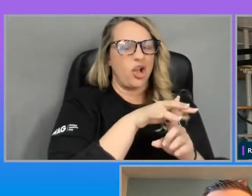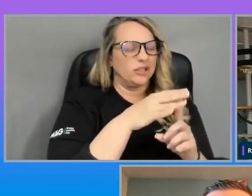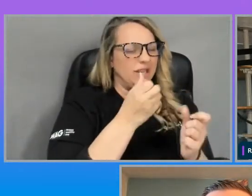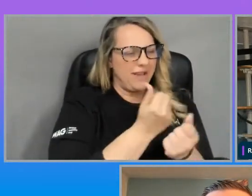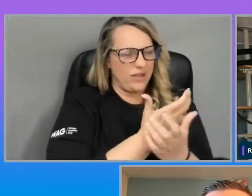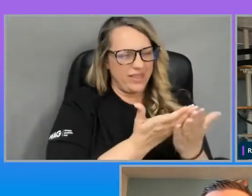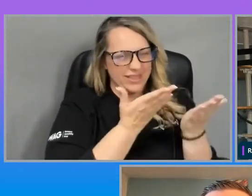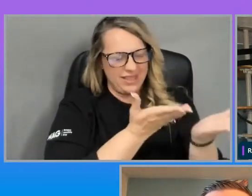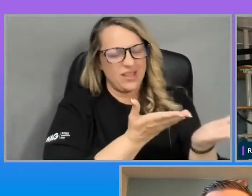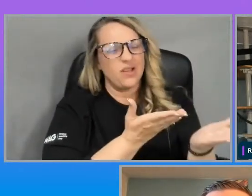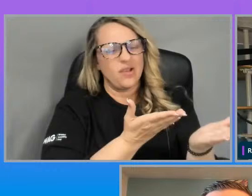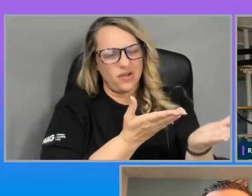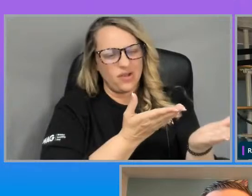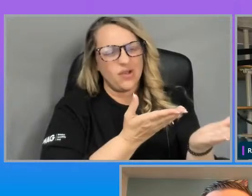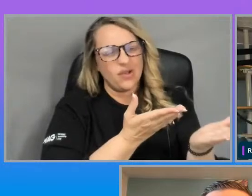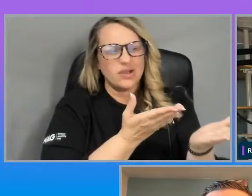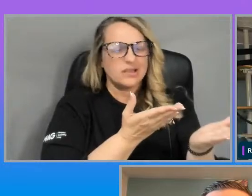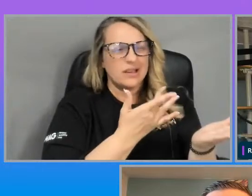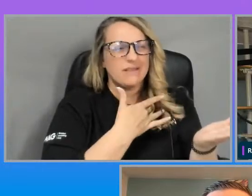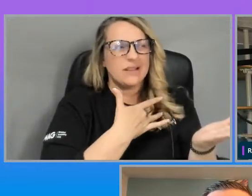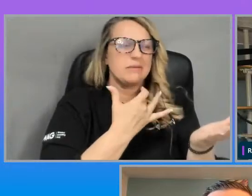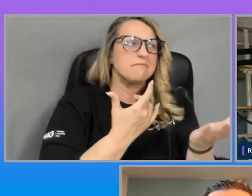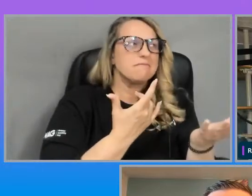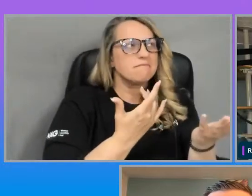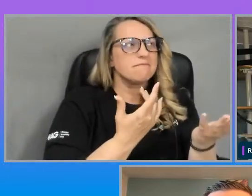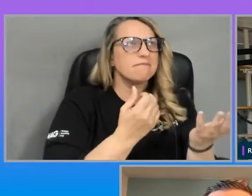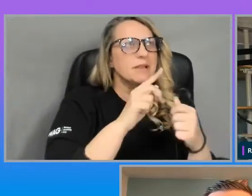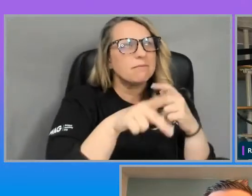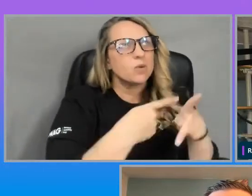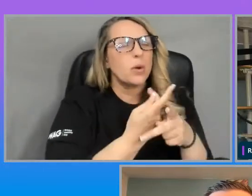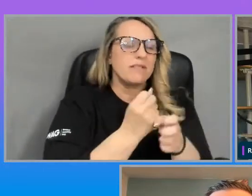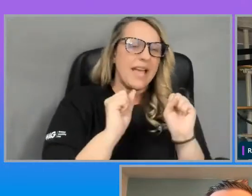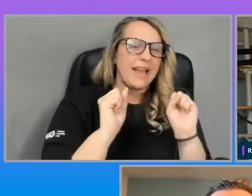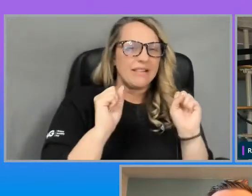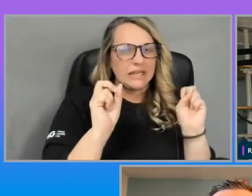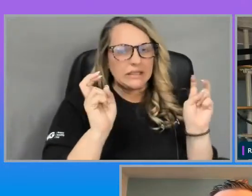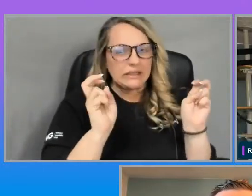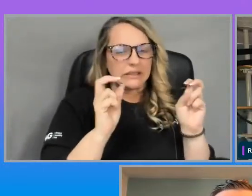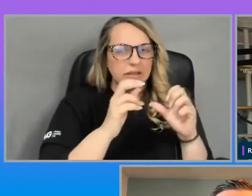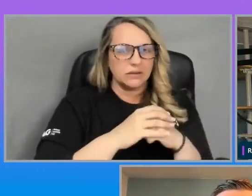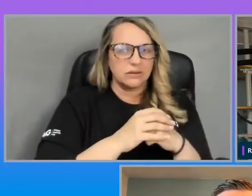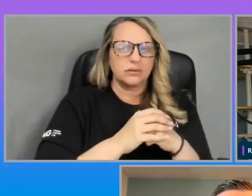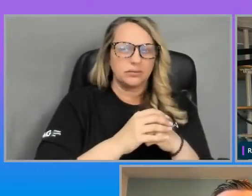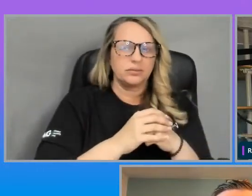which, which gives some some